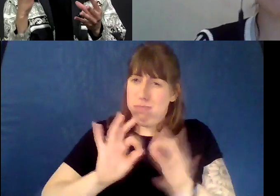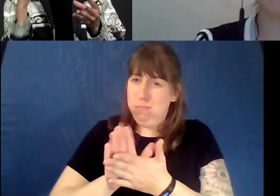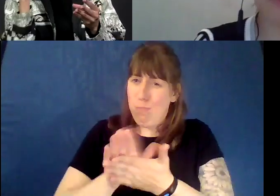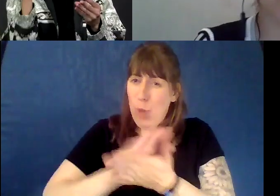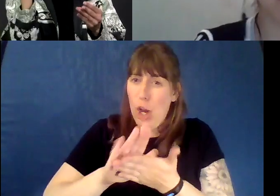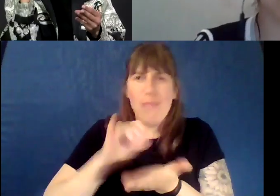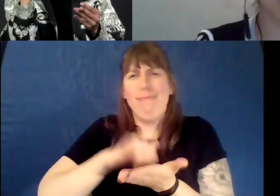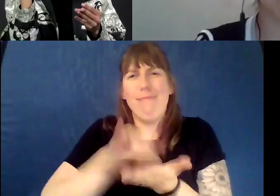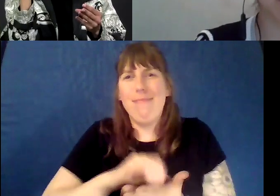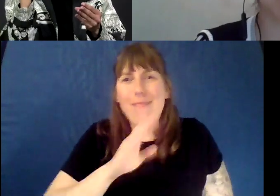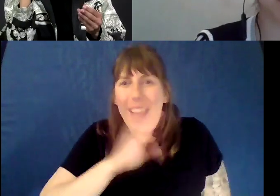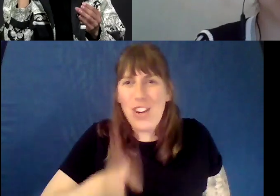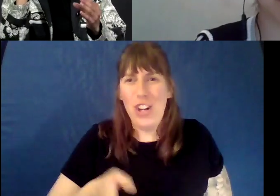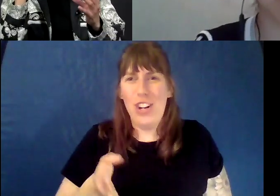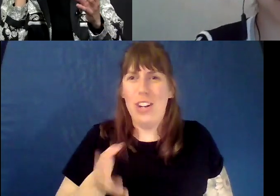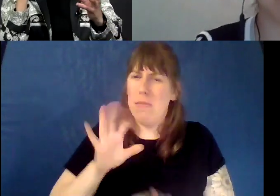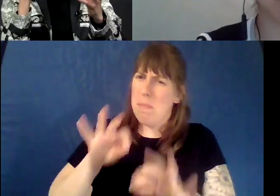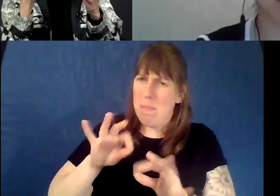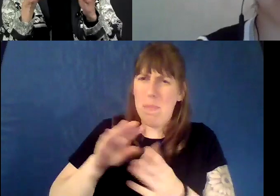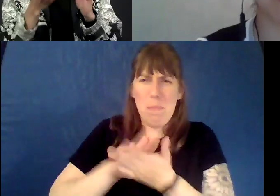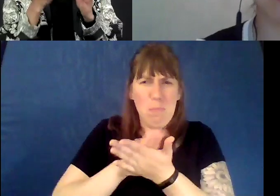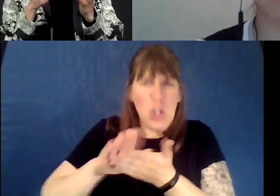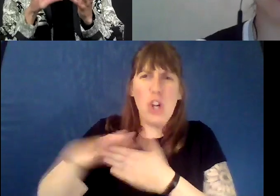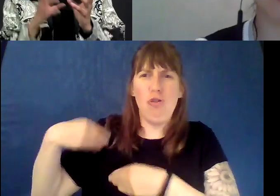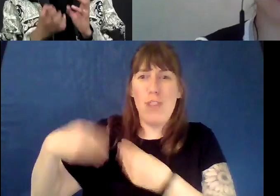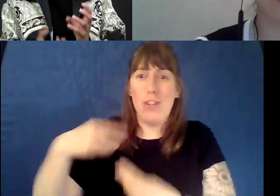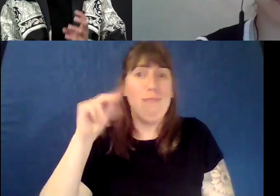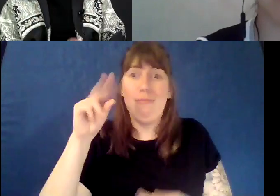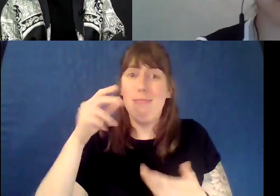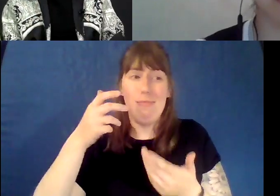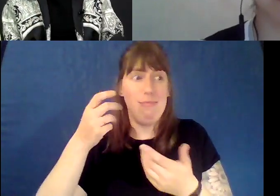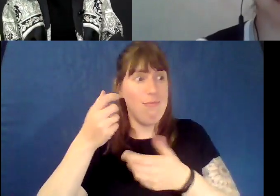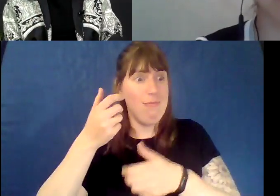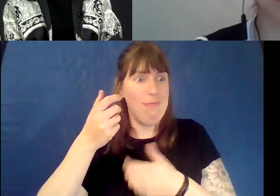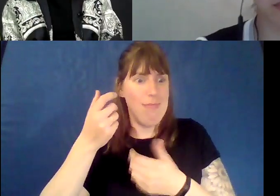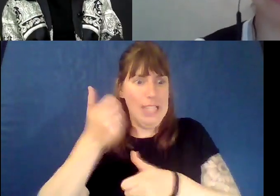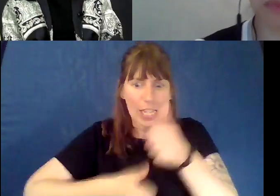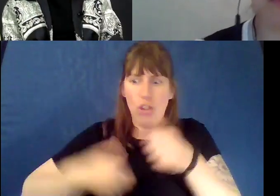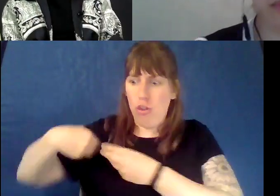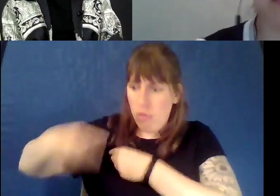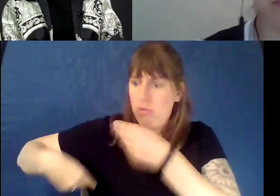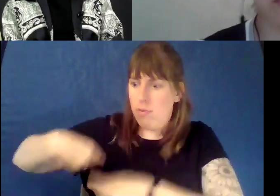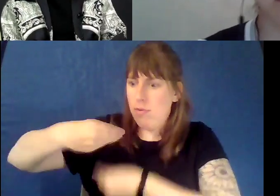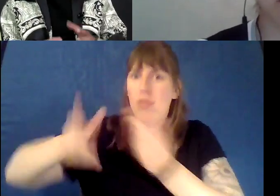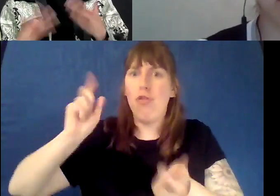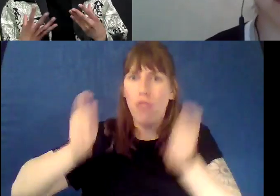like, 'this is tradition'. It's been evolving with every generation. So I think it's also like having